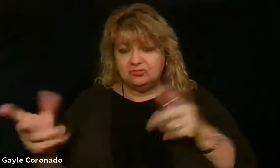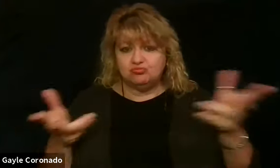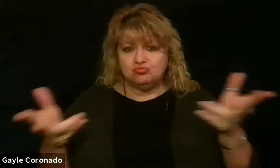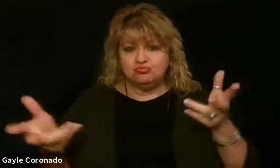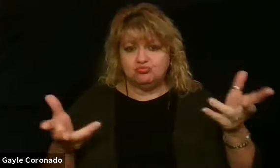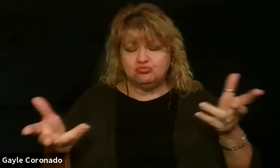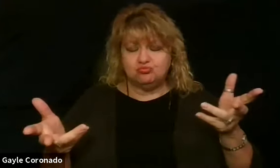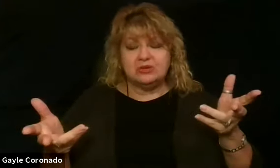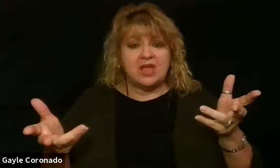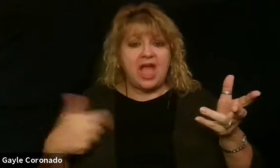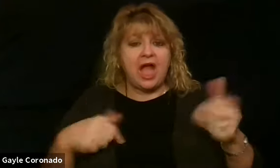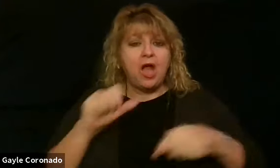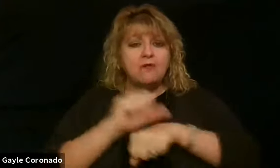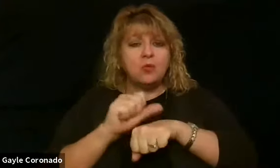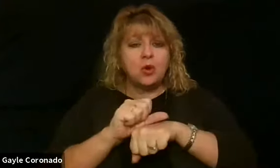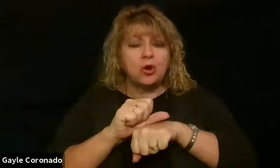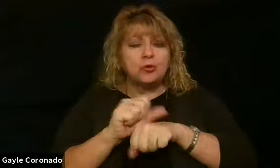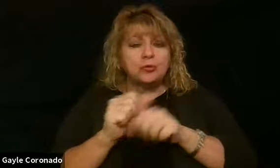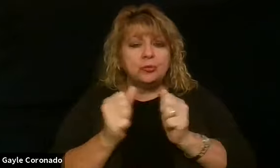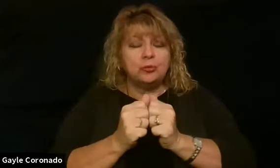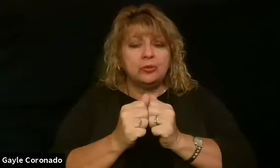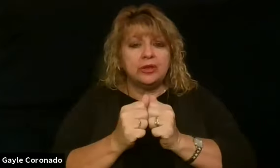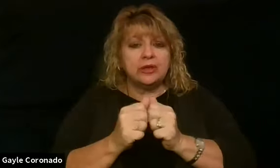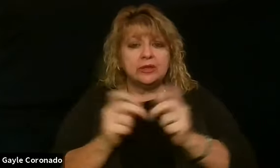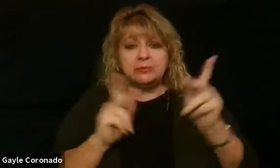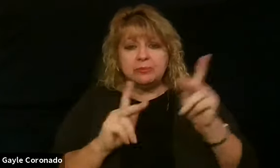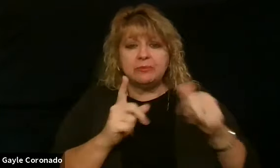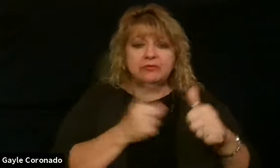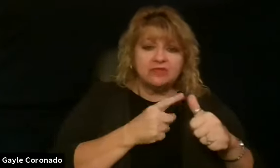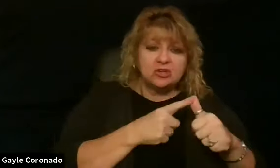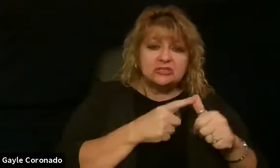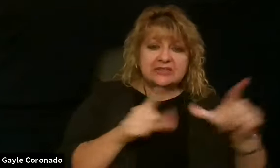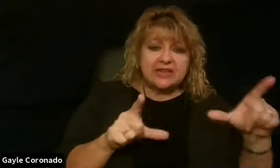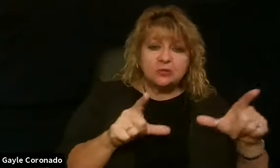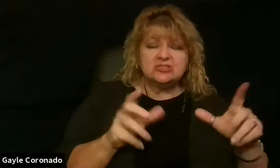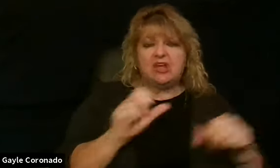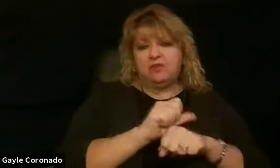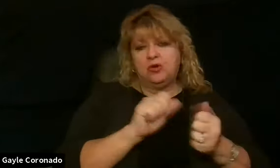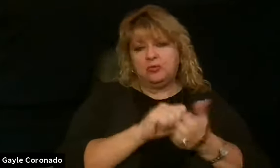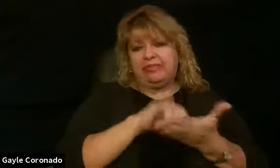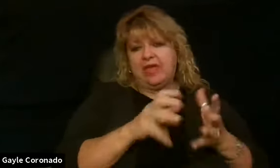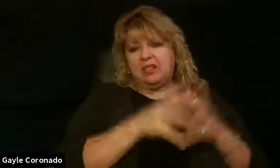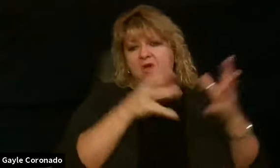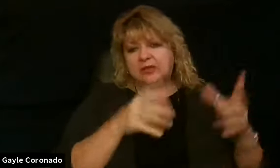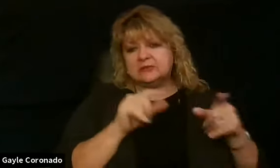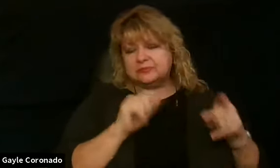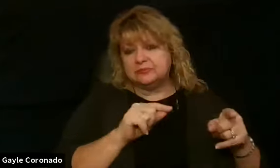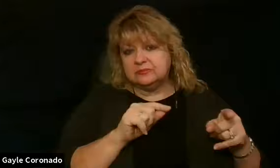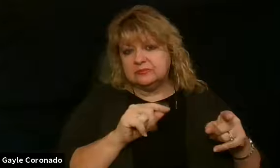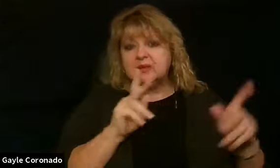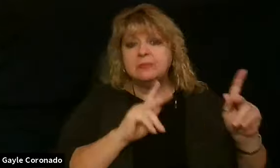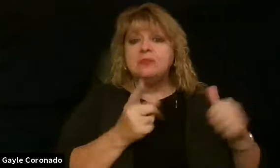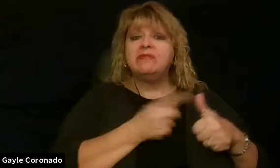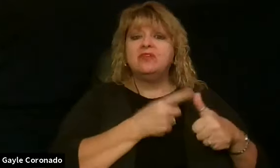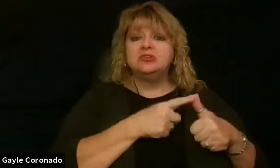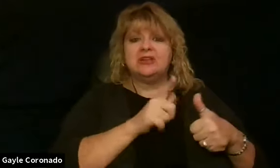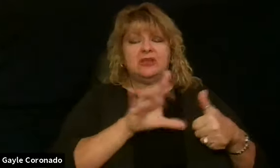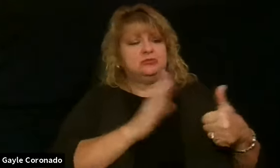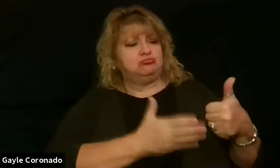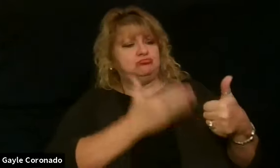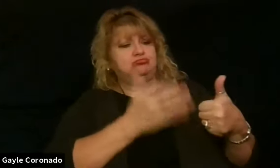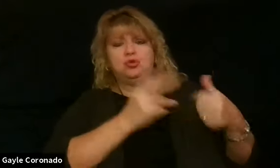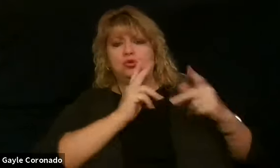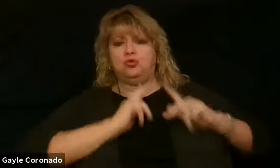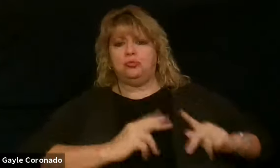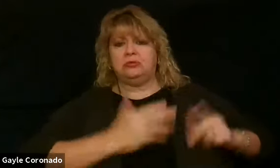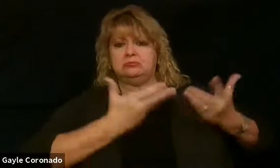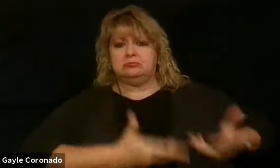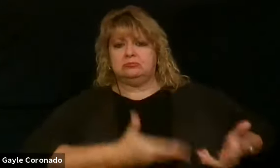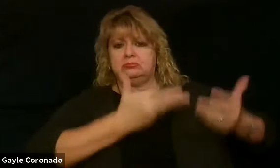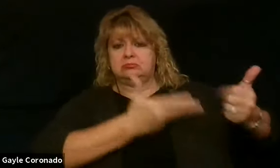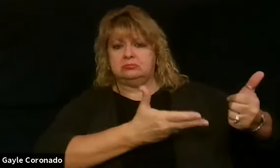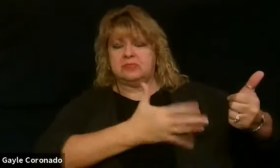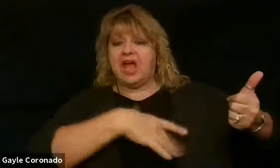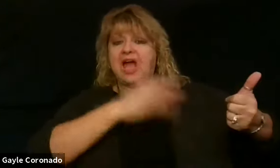I've worked a lot with people first and people first language. And I find it to be.